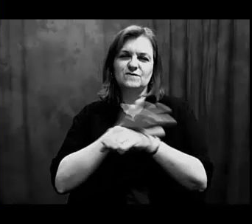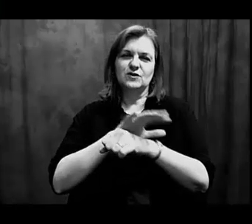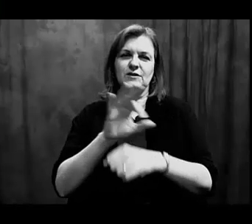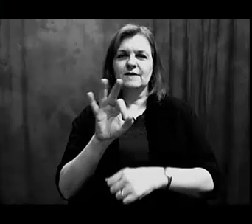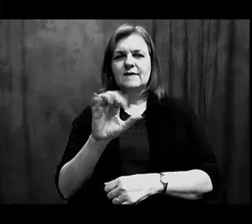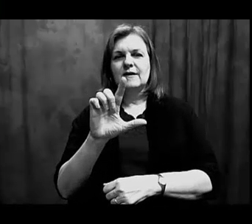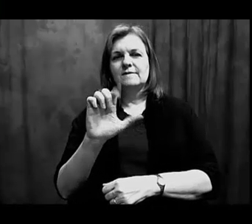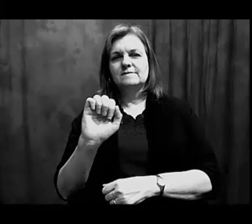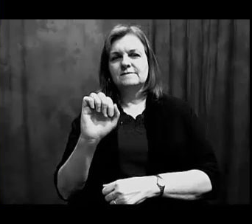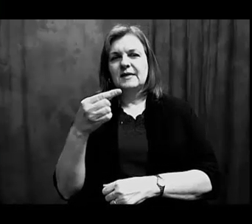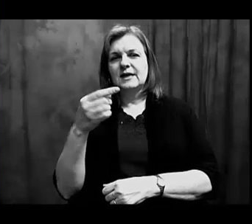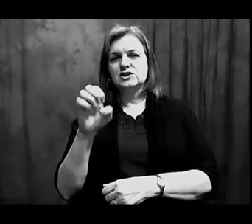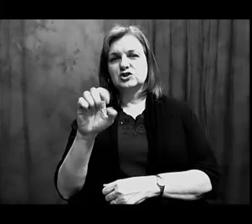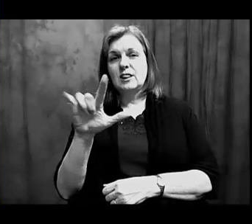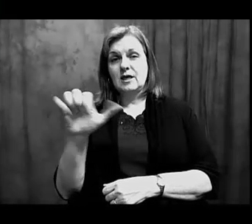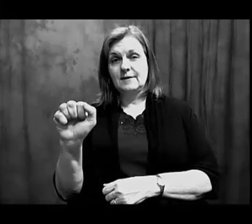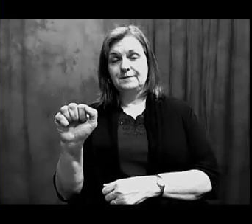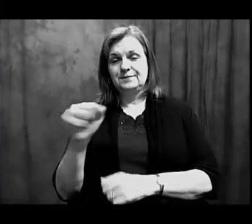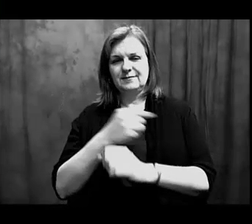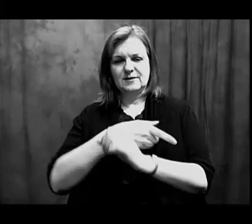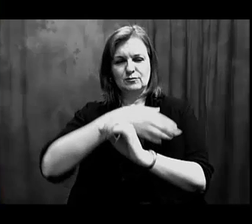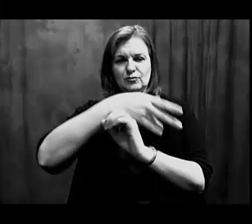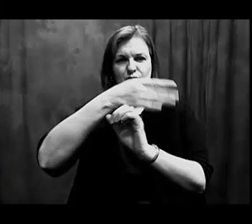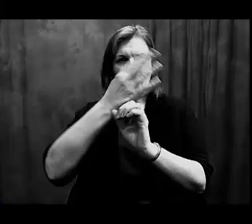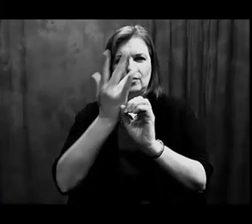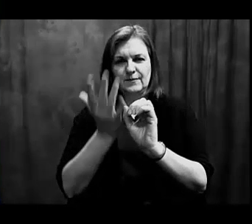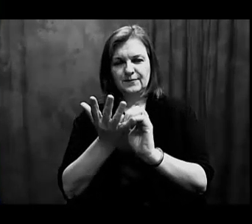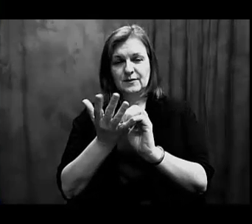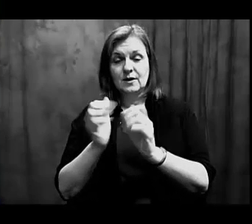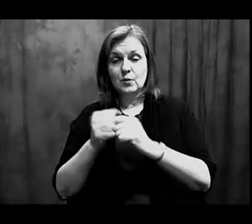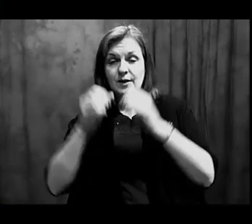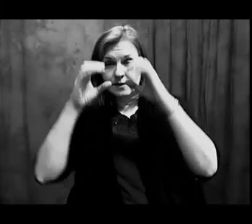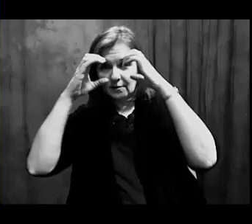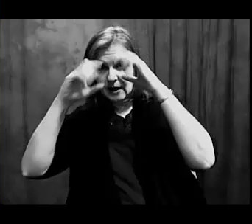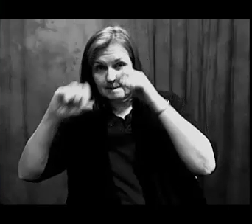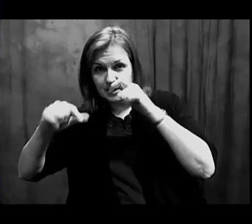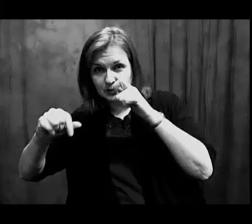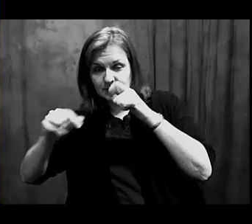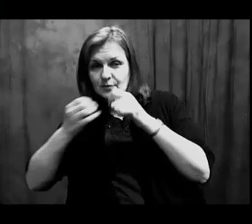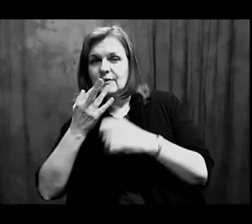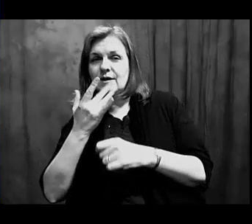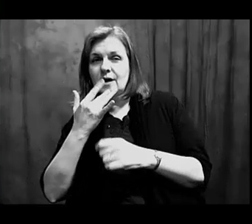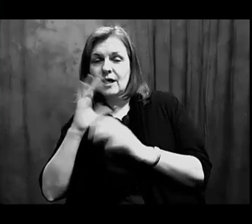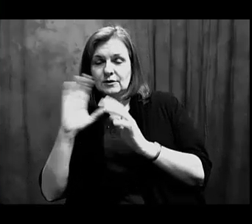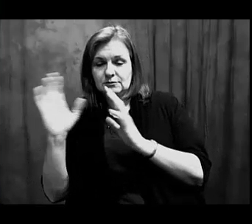OK and looking at it here on a light microscope in this kind of color pattern and then